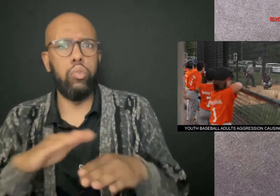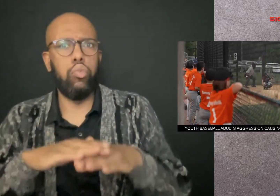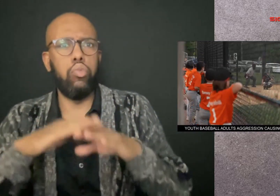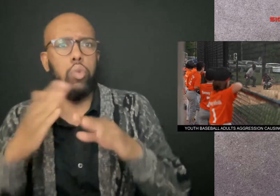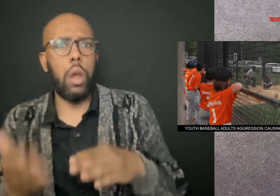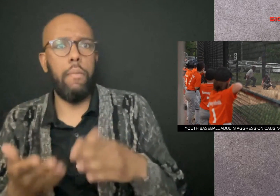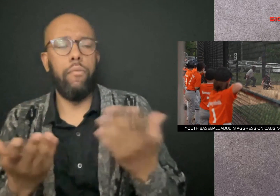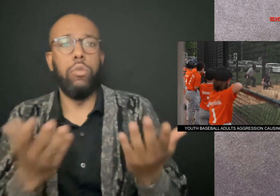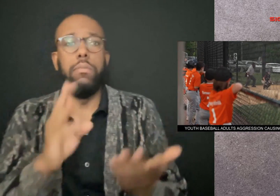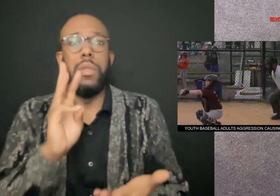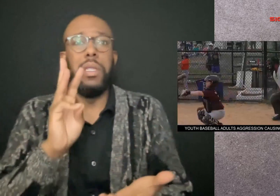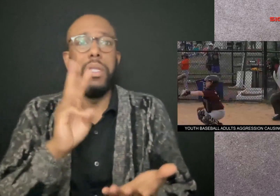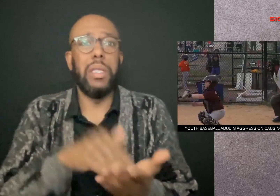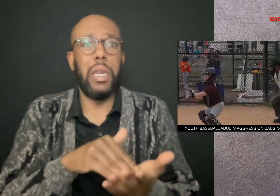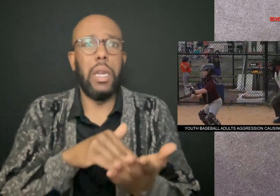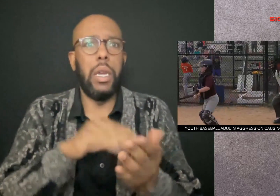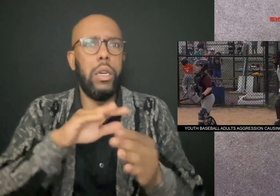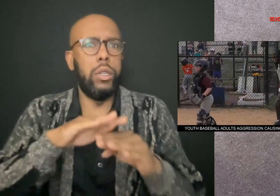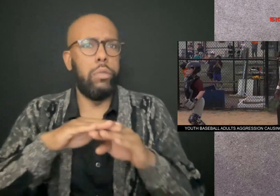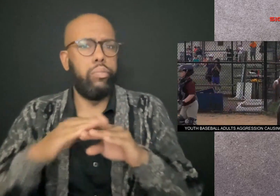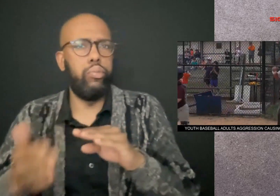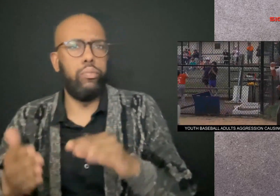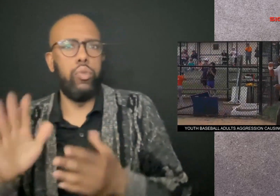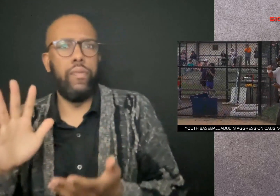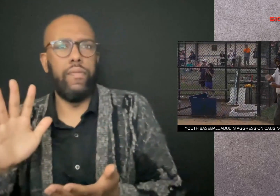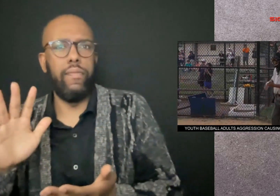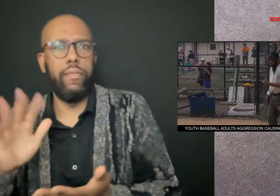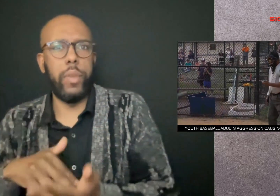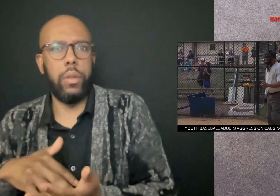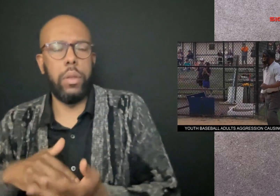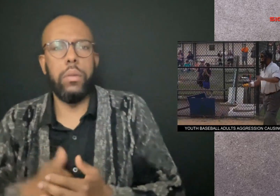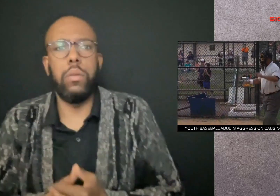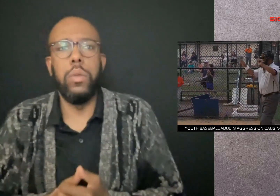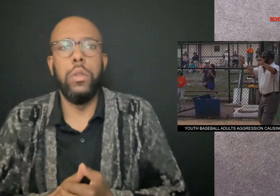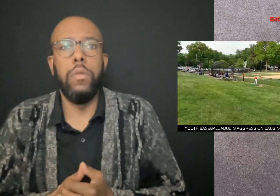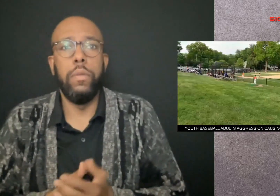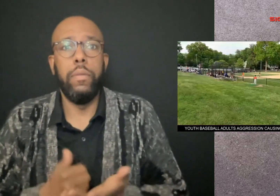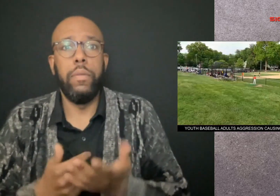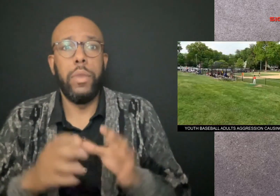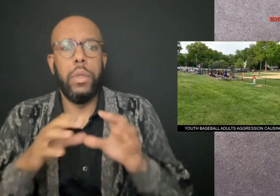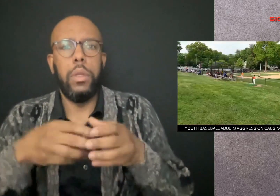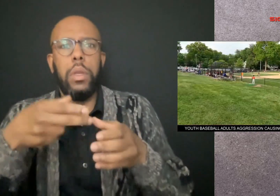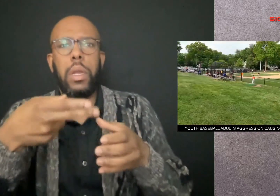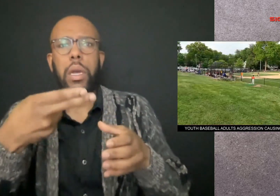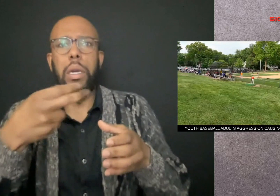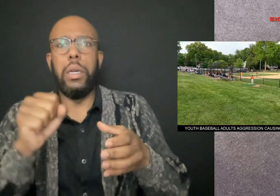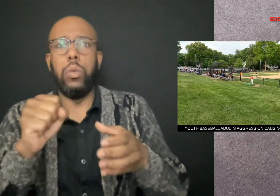Since 2017, the number of youth umpires has dropped from just over 6,000